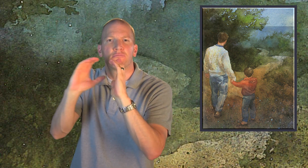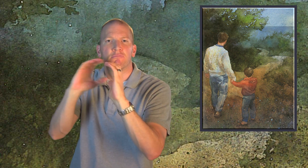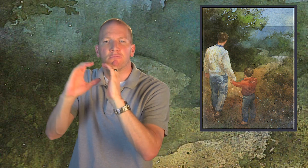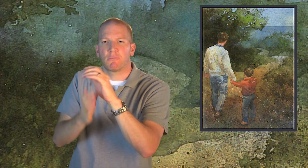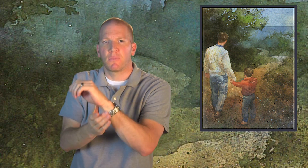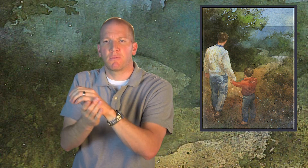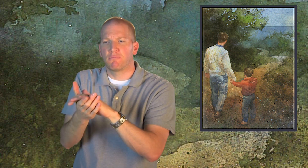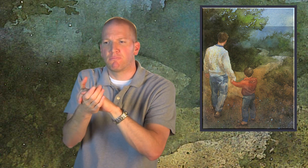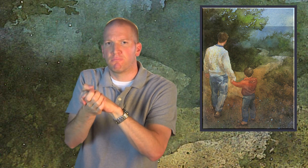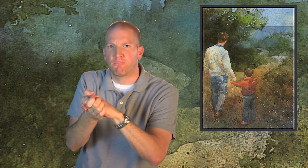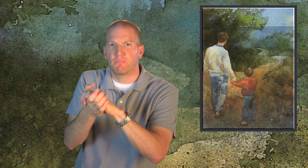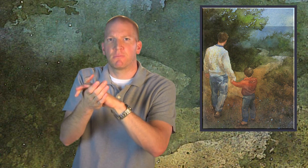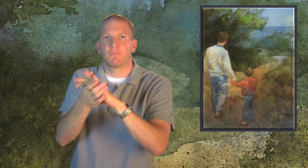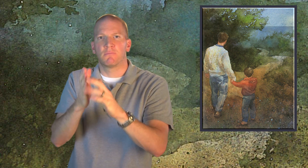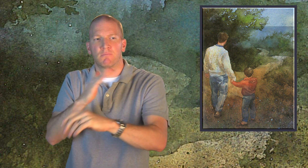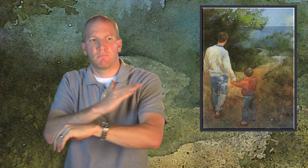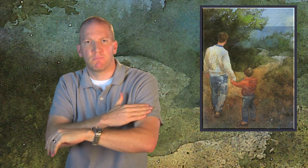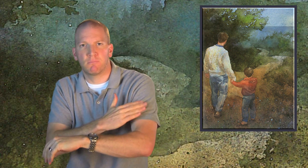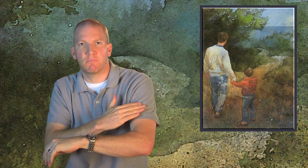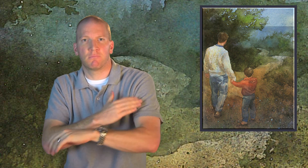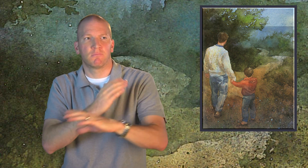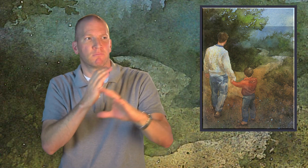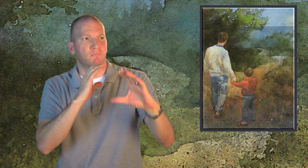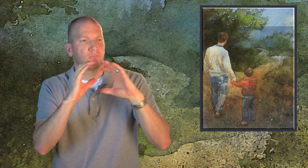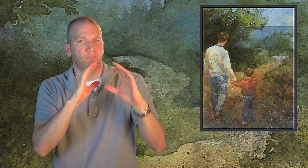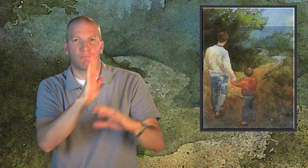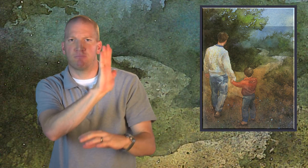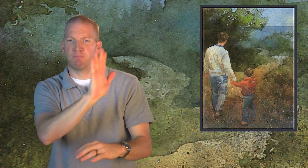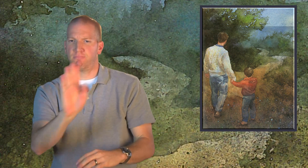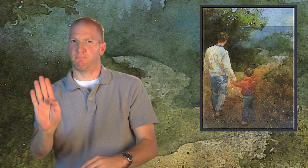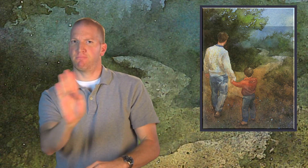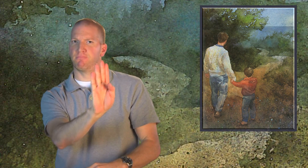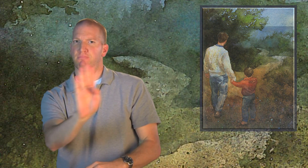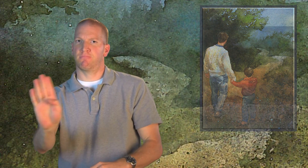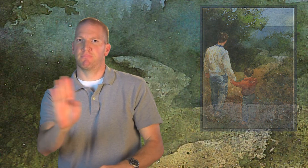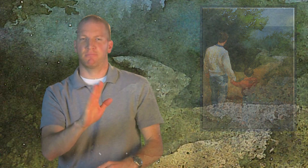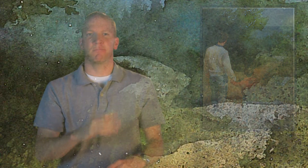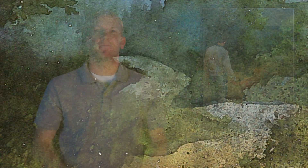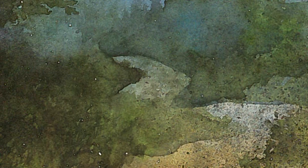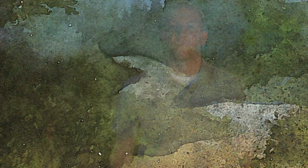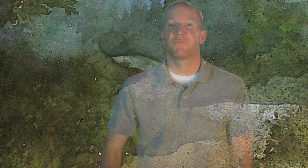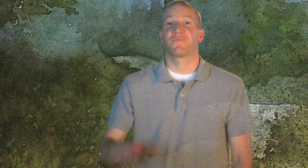like signing or lip reading, or just squeezing each other's hands. That's our secret signal.